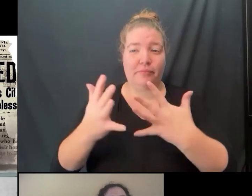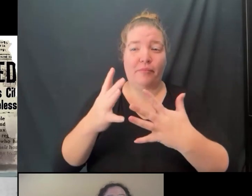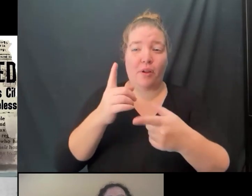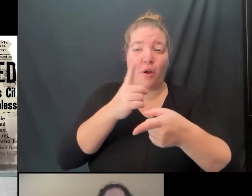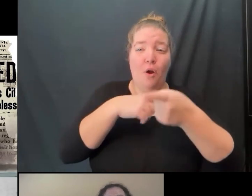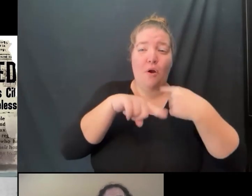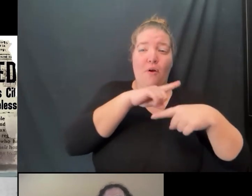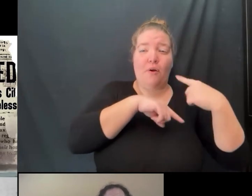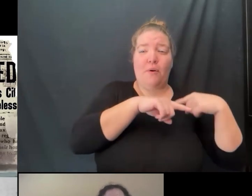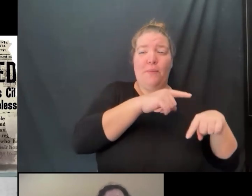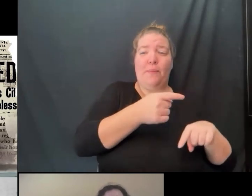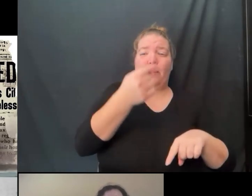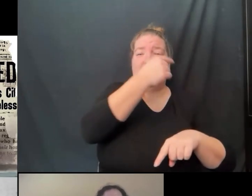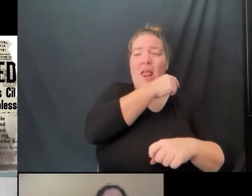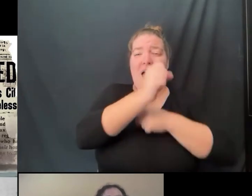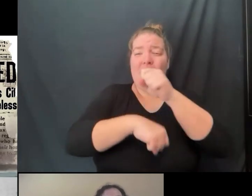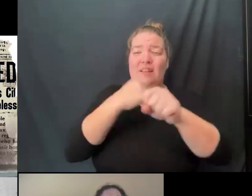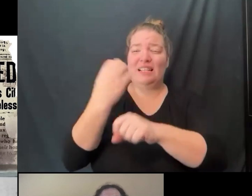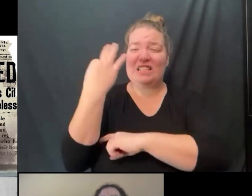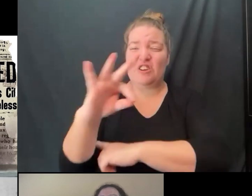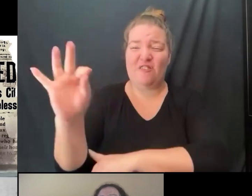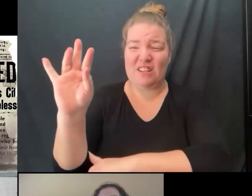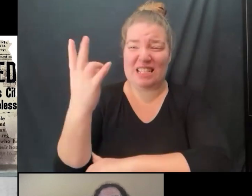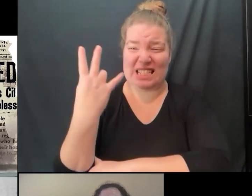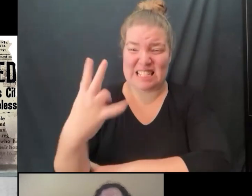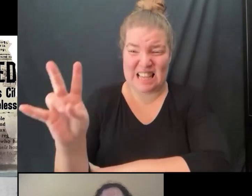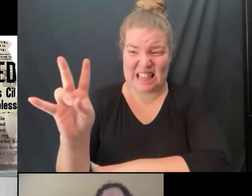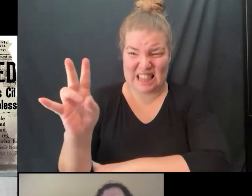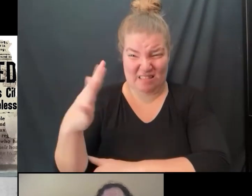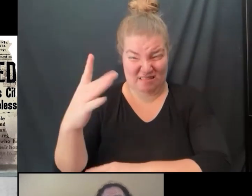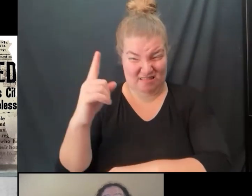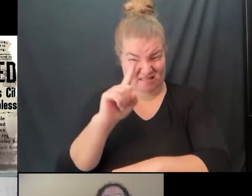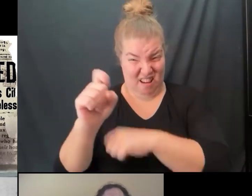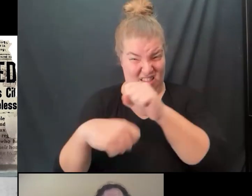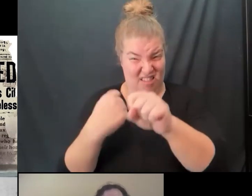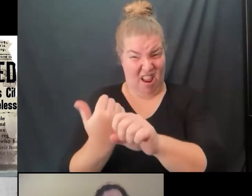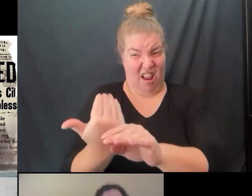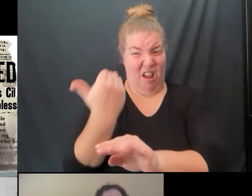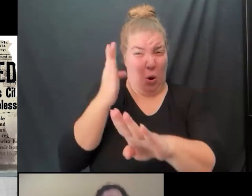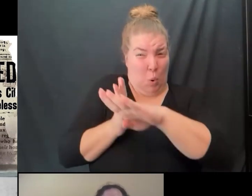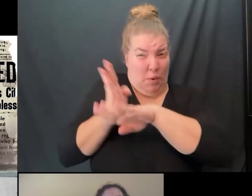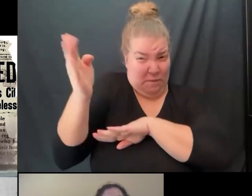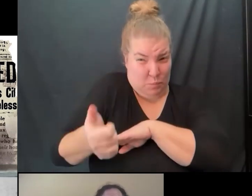I want you to imagine for a moment that it's 1917. It's over 100 years ago, and you're